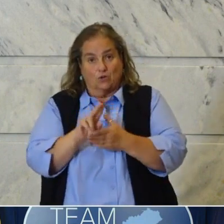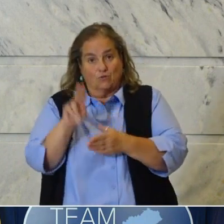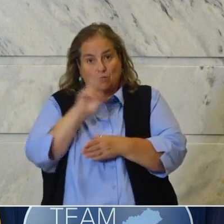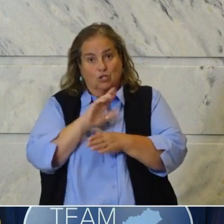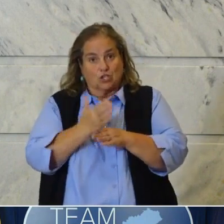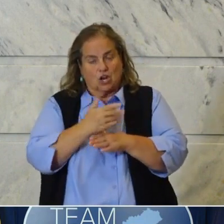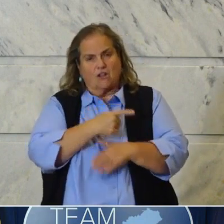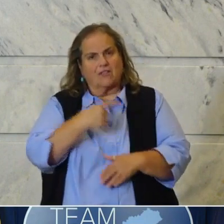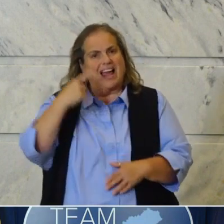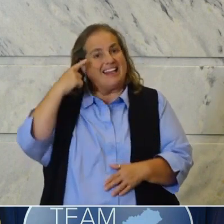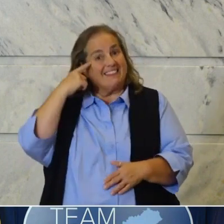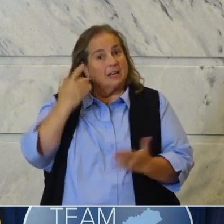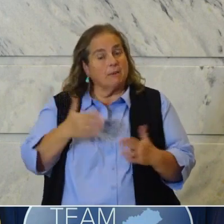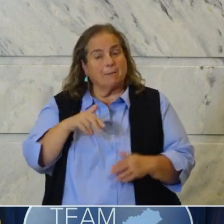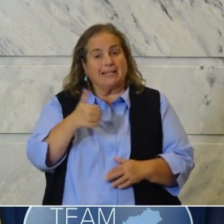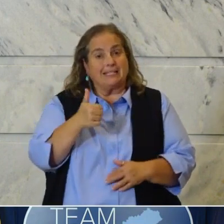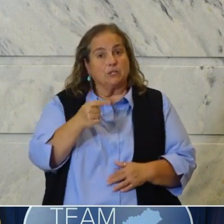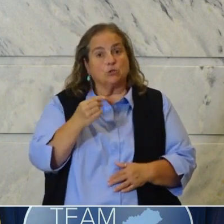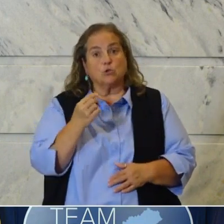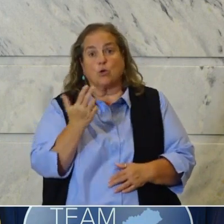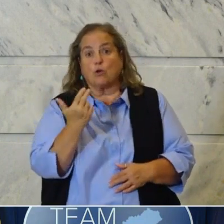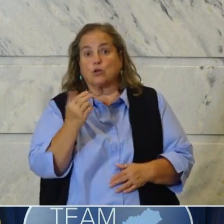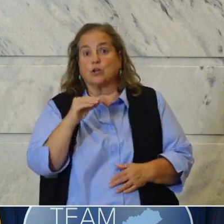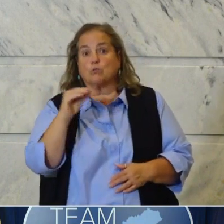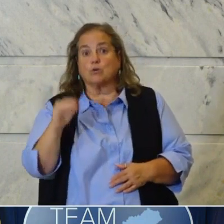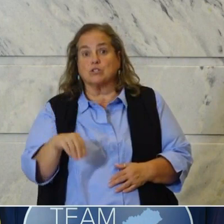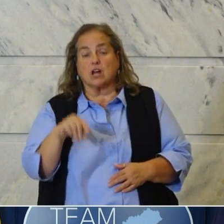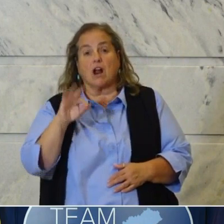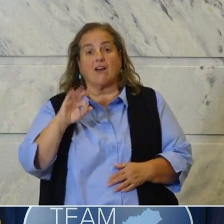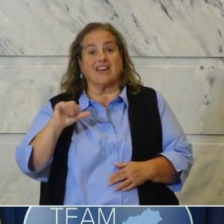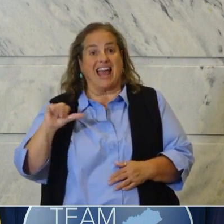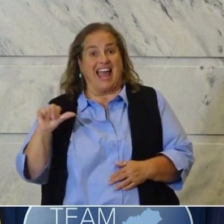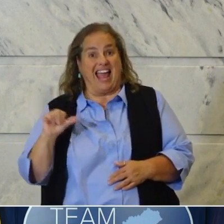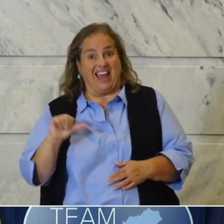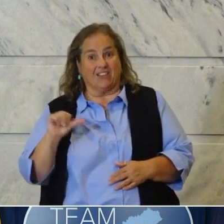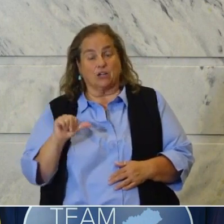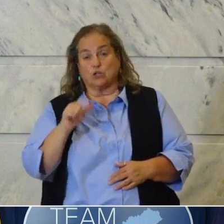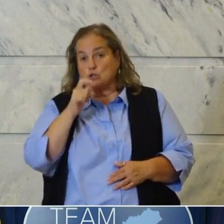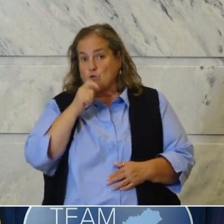as much as 10 to 13% of the collegiate athletes who test positive for Cove in